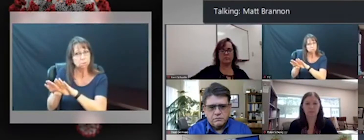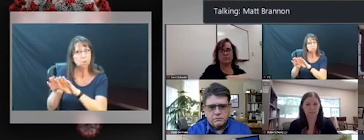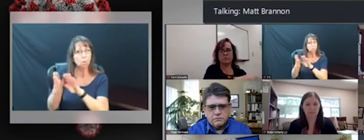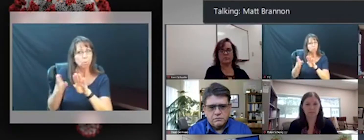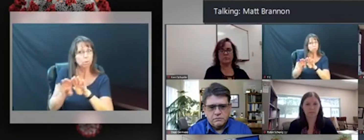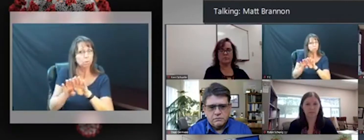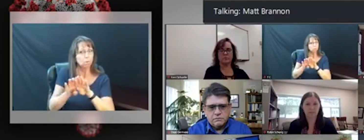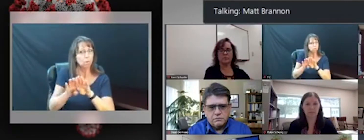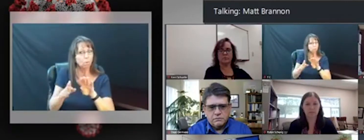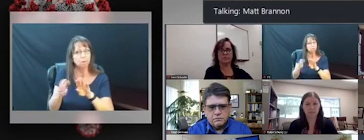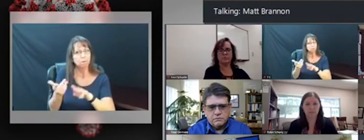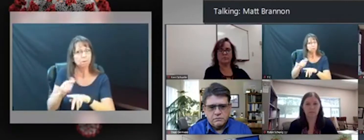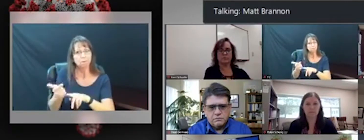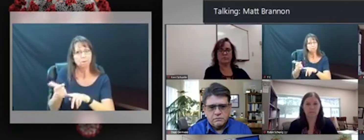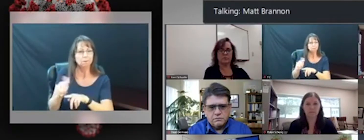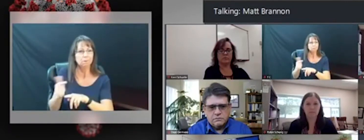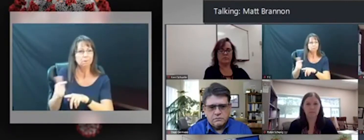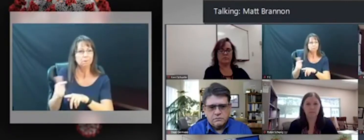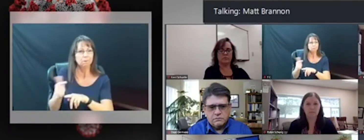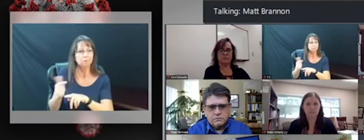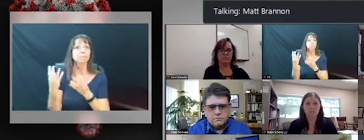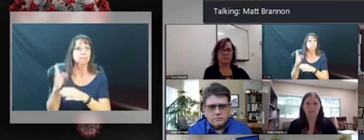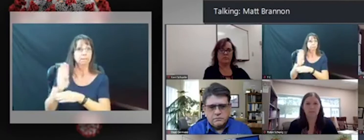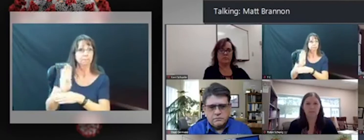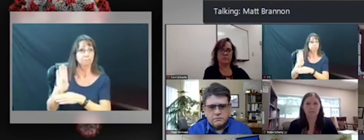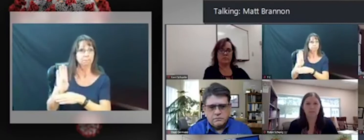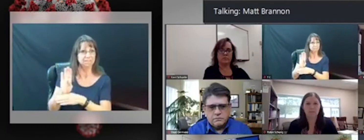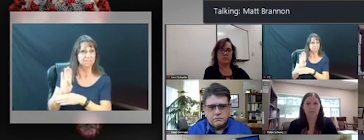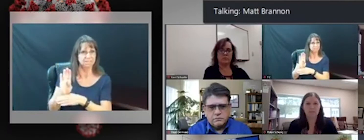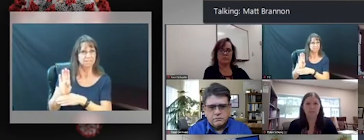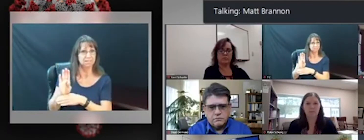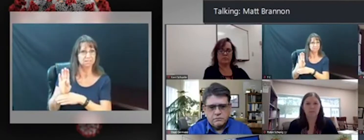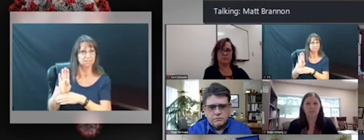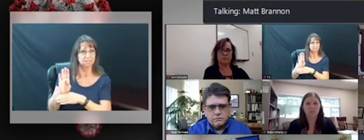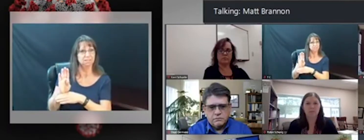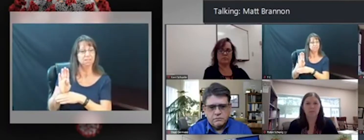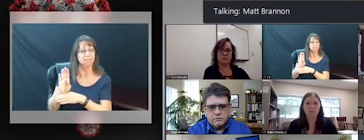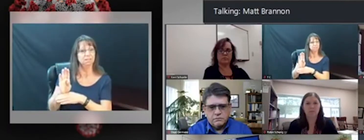a lot of business owners were hurt by these shutdowns, but a lot of people also said